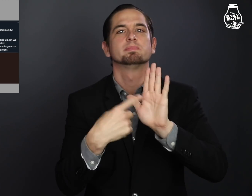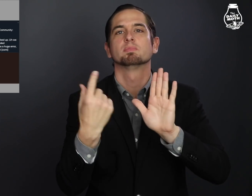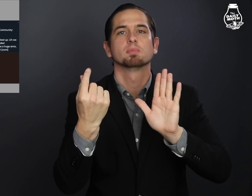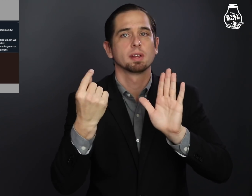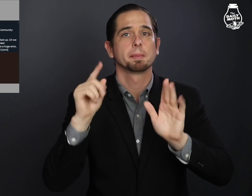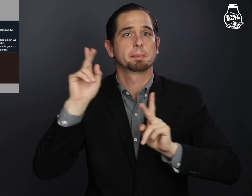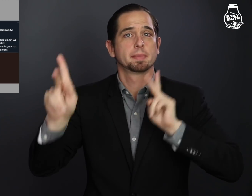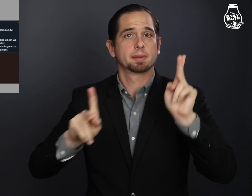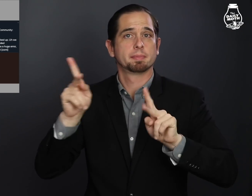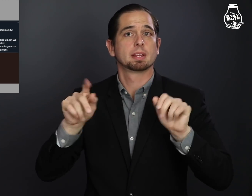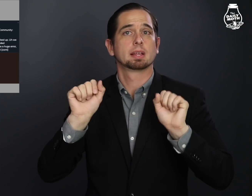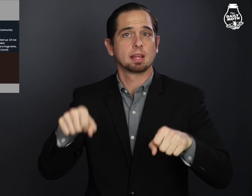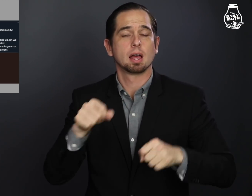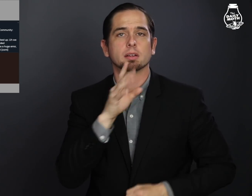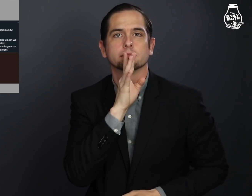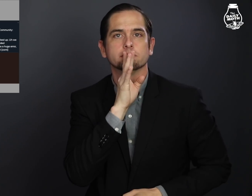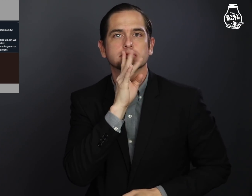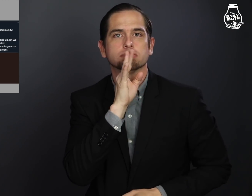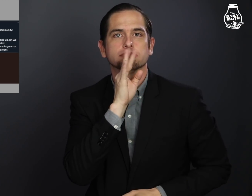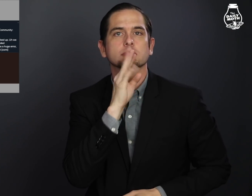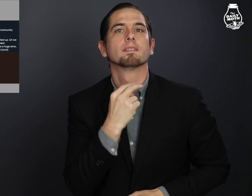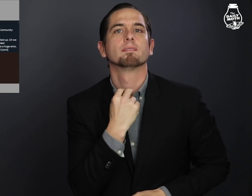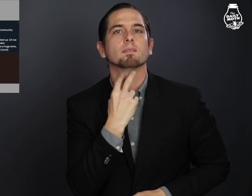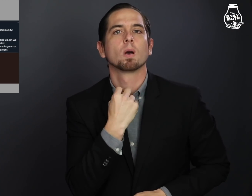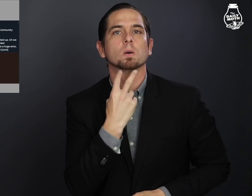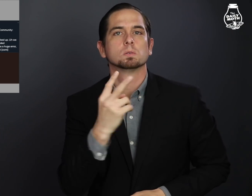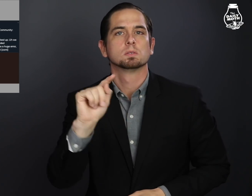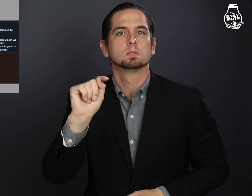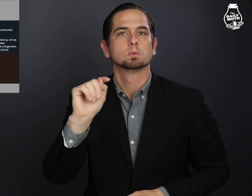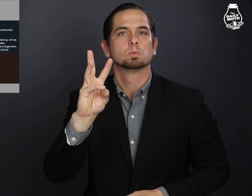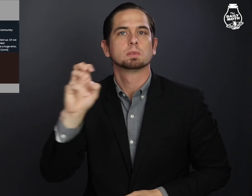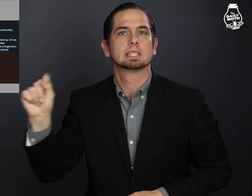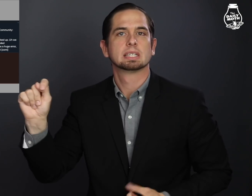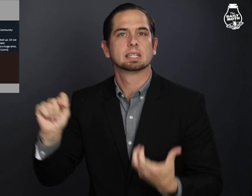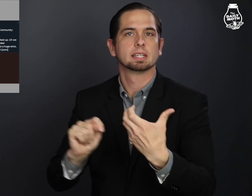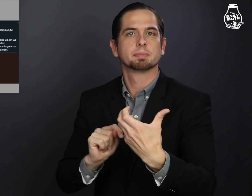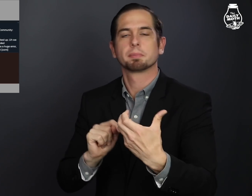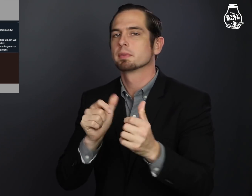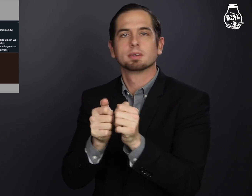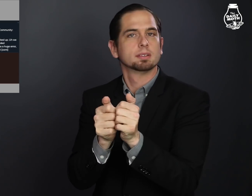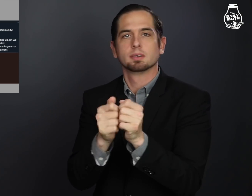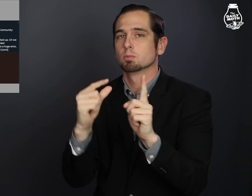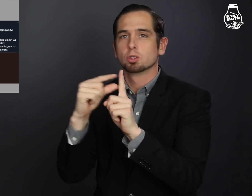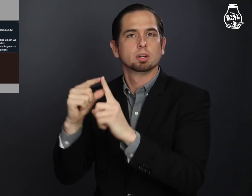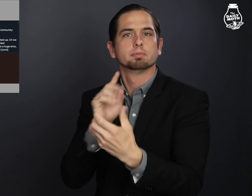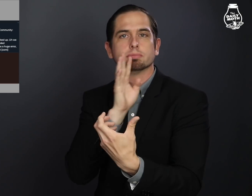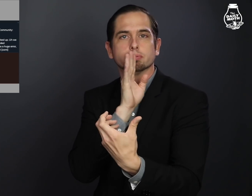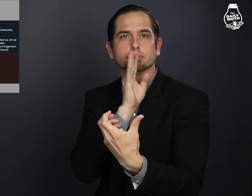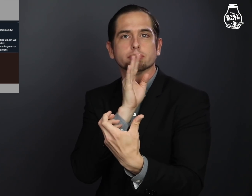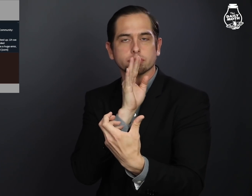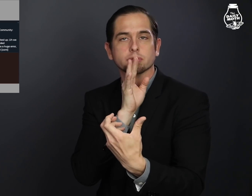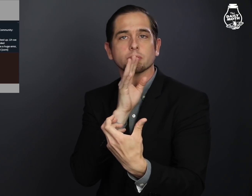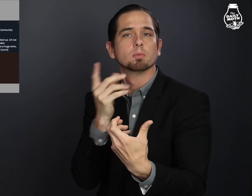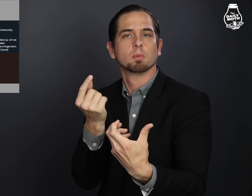a new feature that would allow people to post voice tweets.